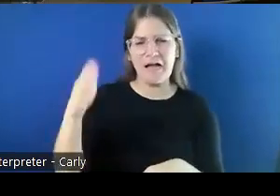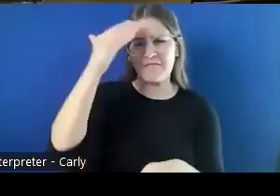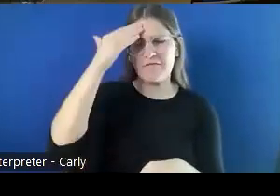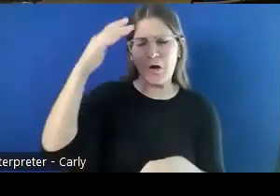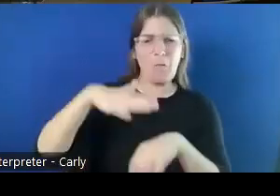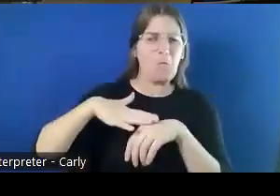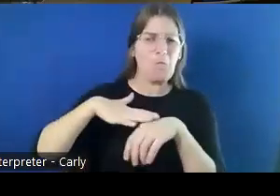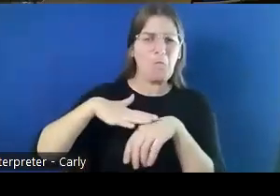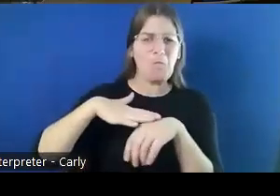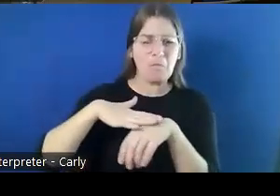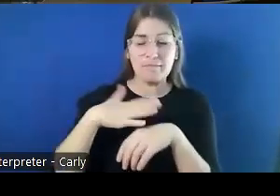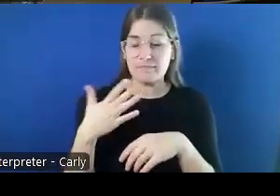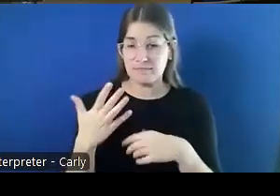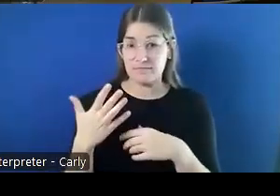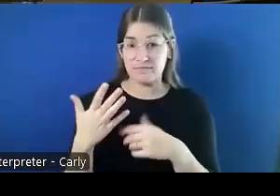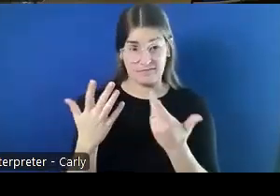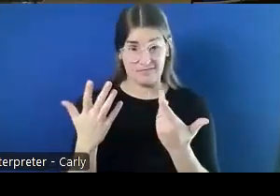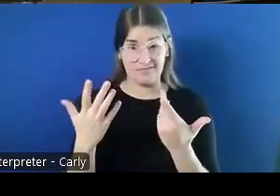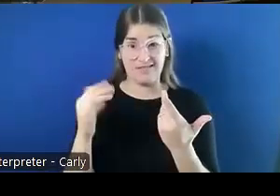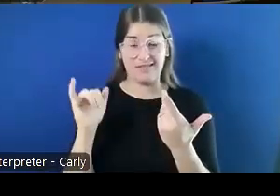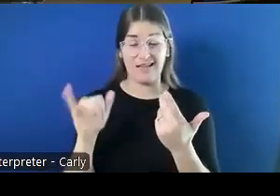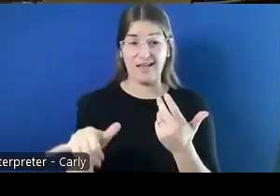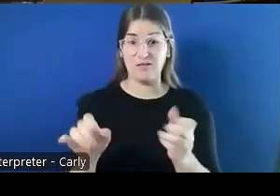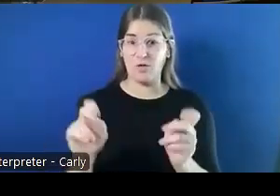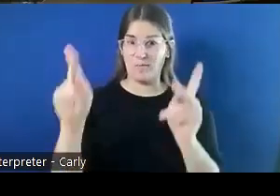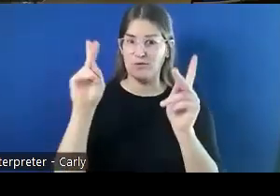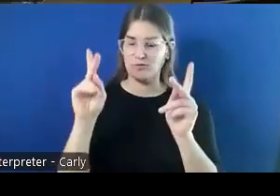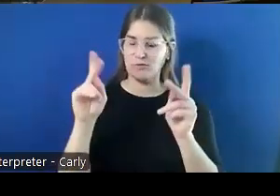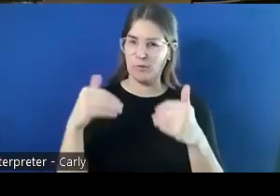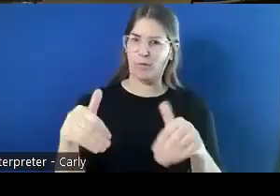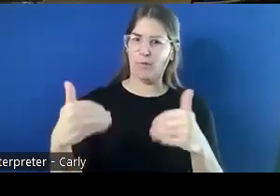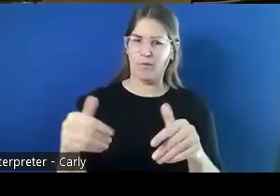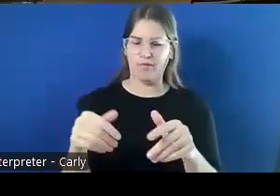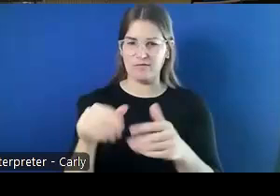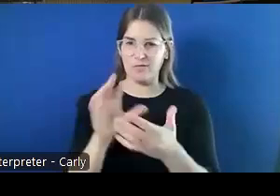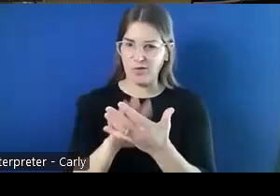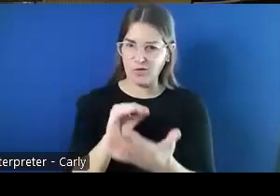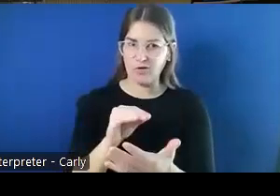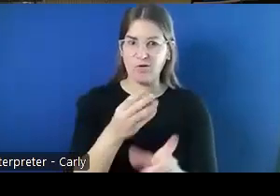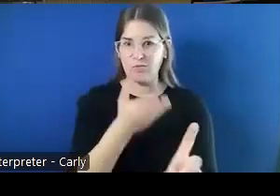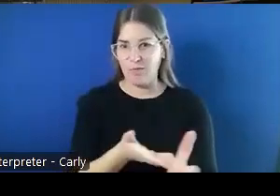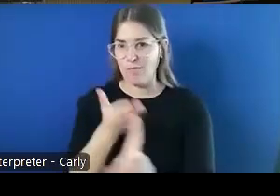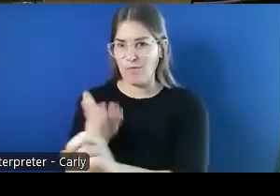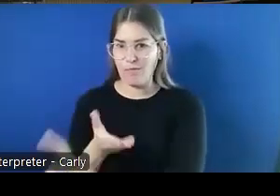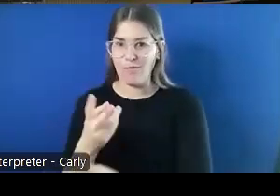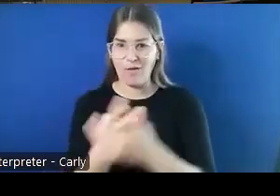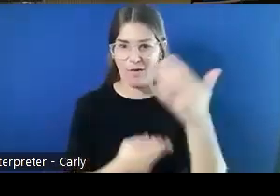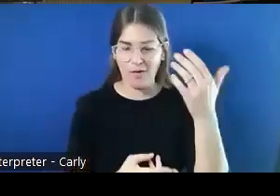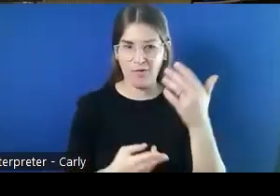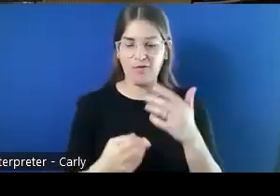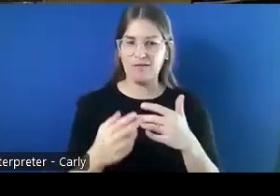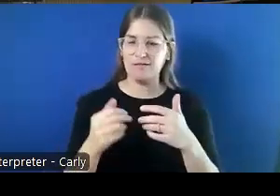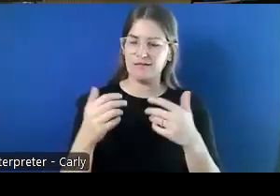in like how much of an opportunity there really is um to start to Define this in a way like I could